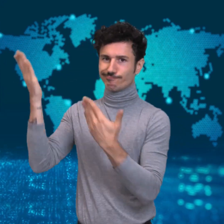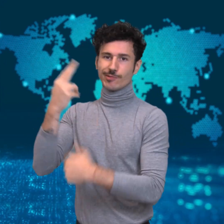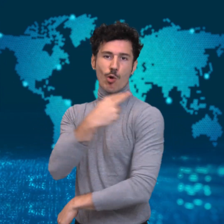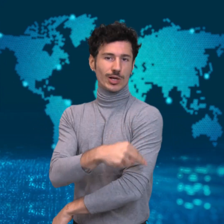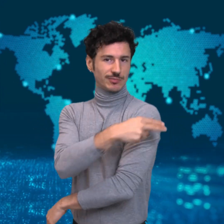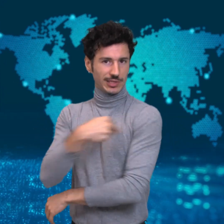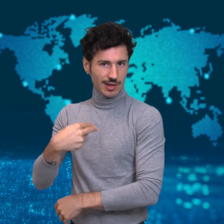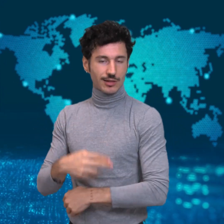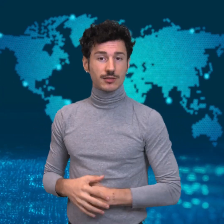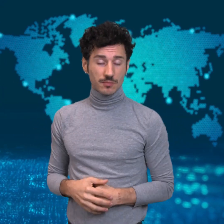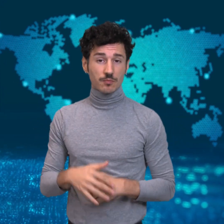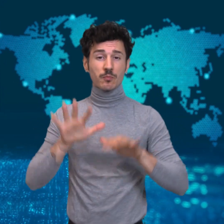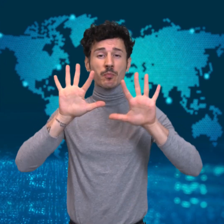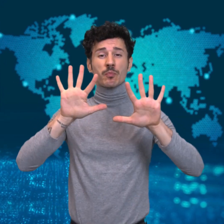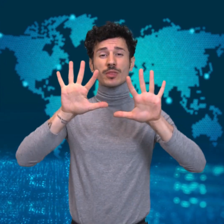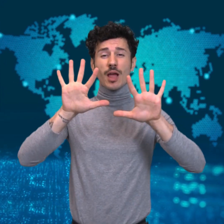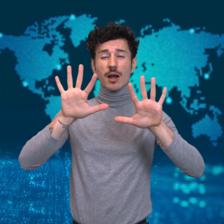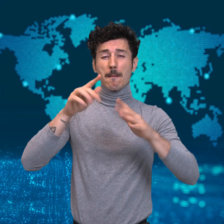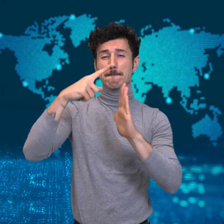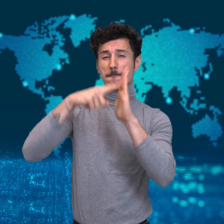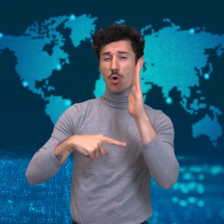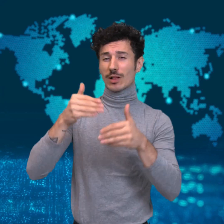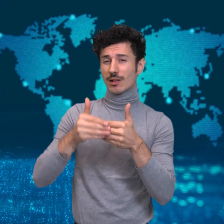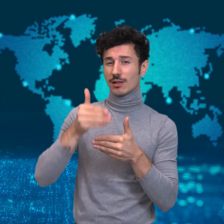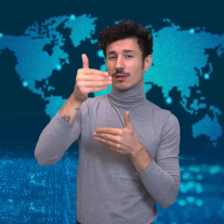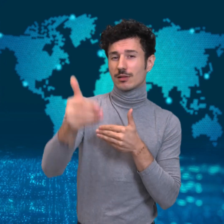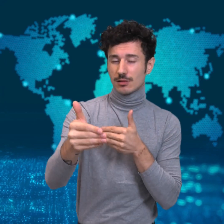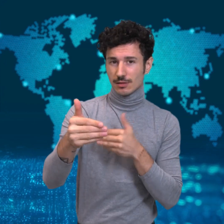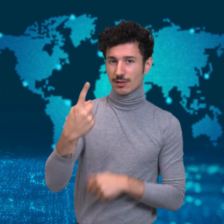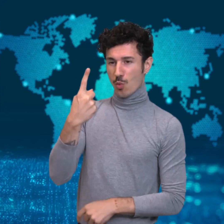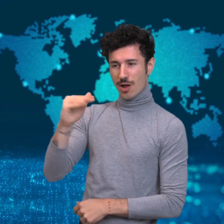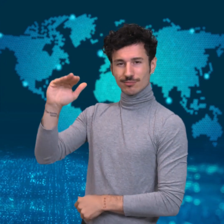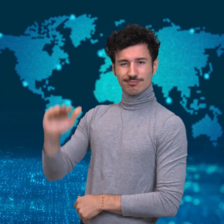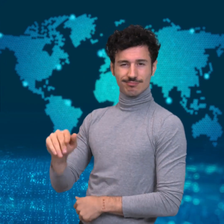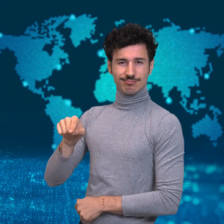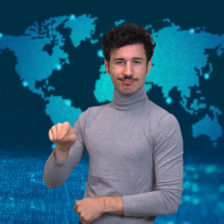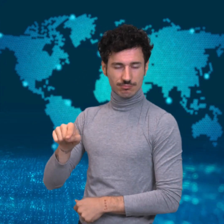After allegations were made against Wang Yun,